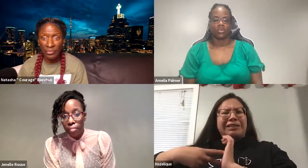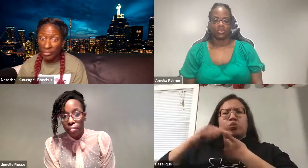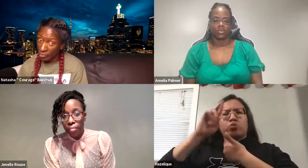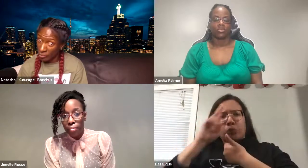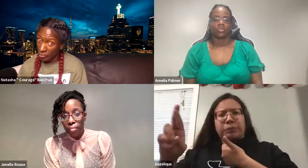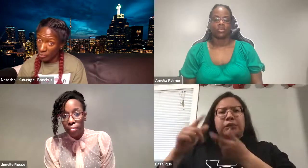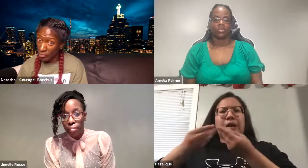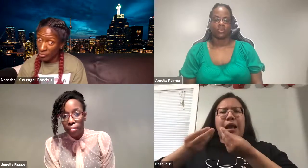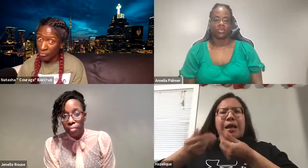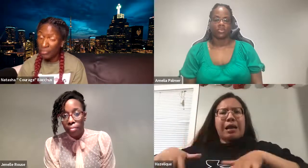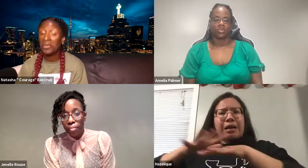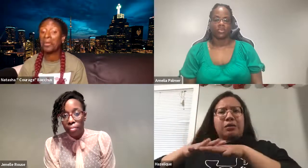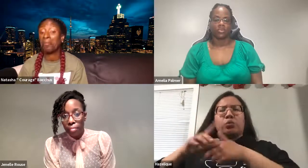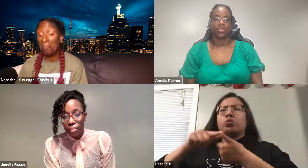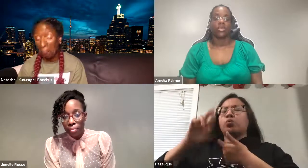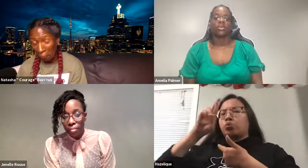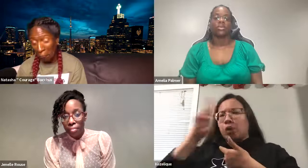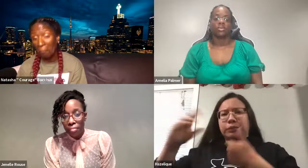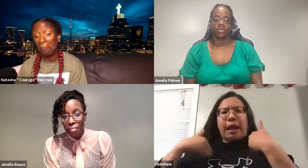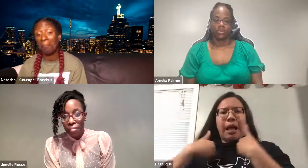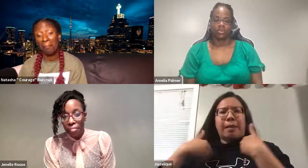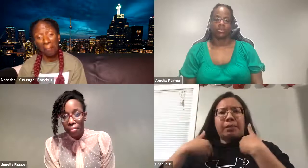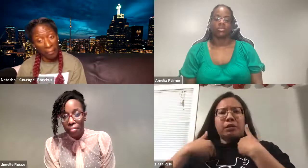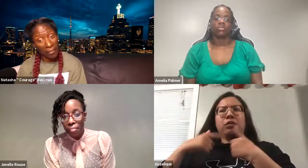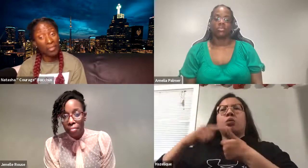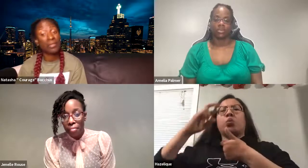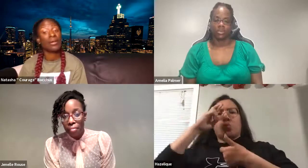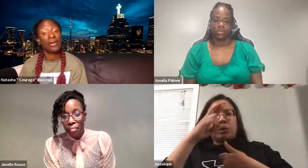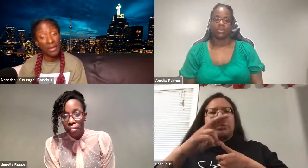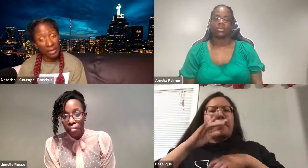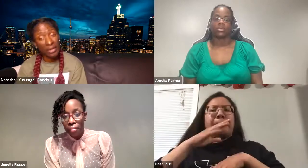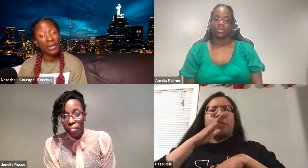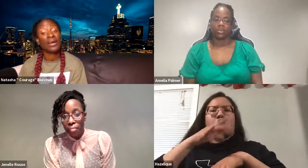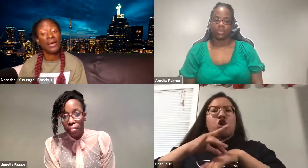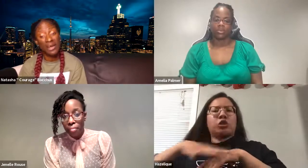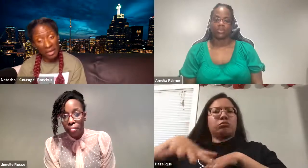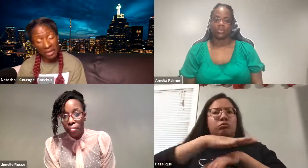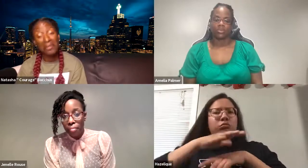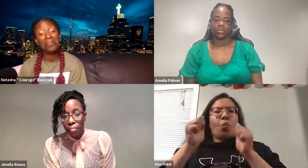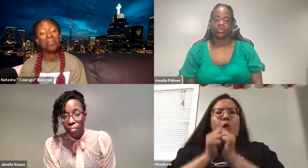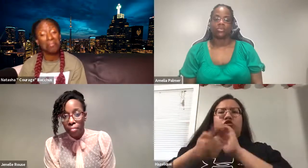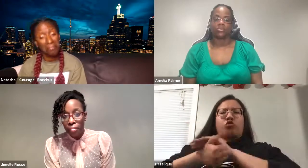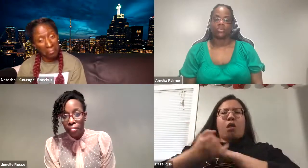there is significance to that respect for the land and the animals and mother earth